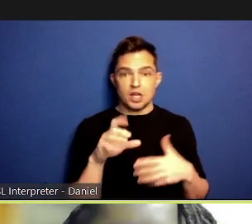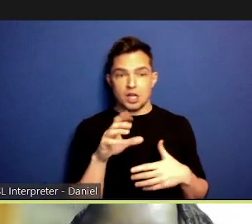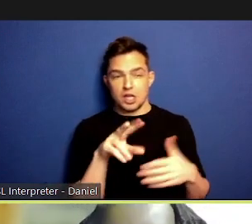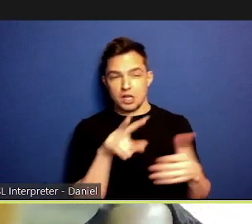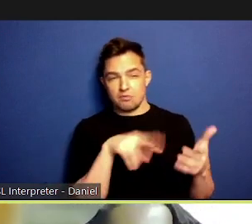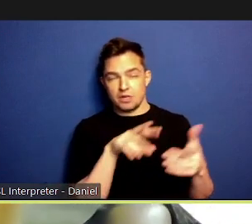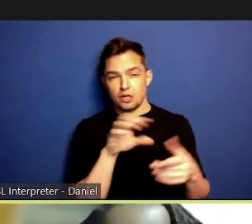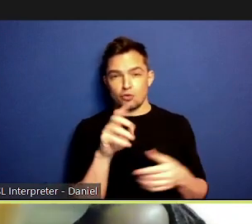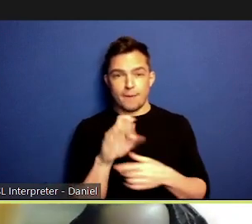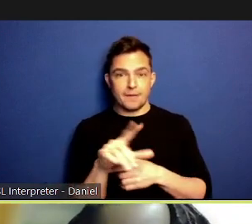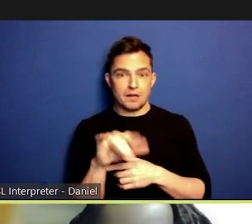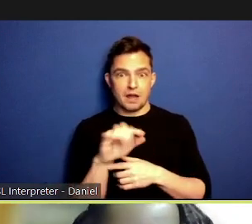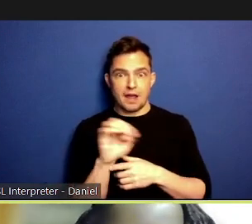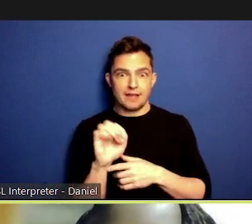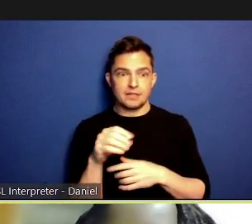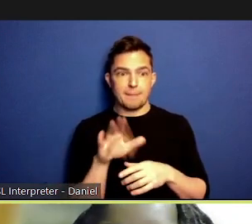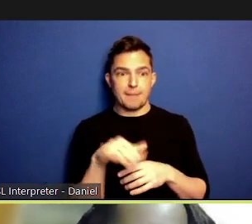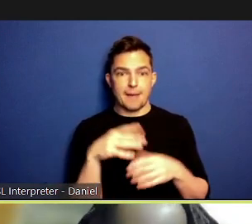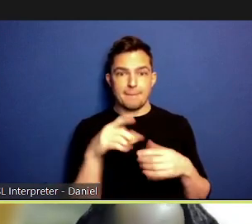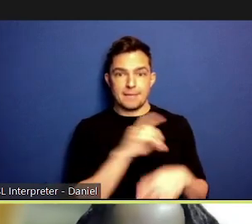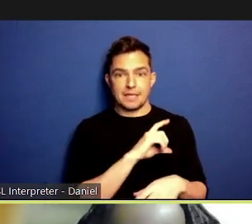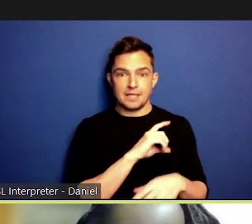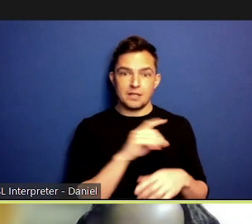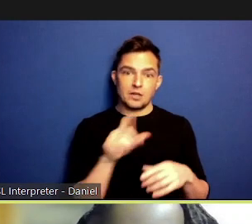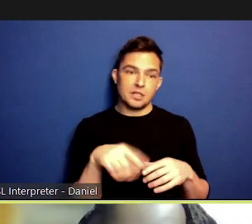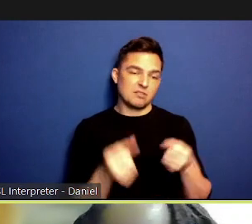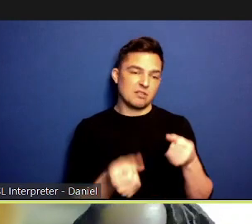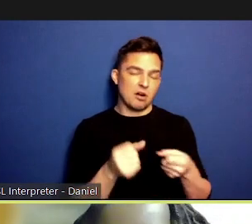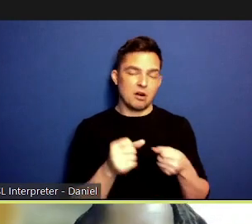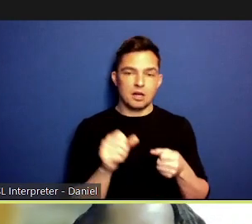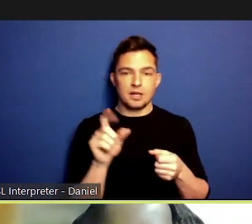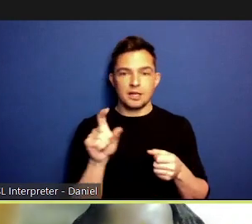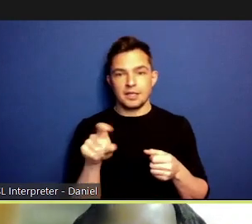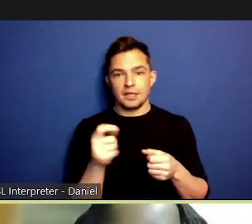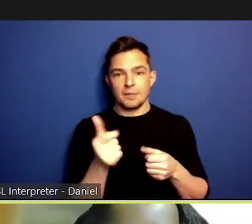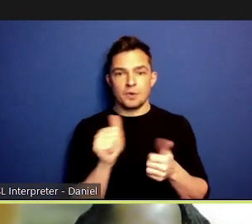then have her car need a little wash later, if that were even the case, should not be